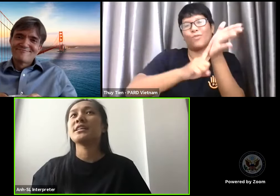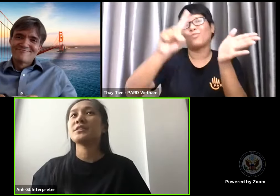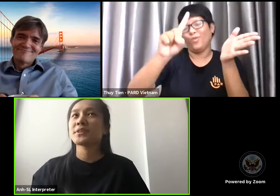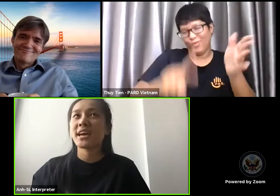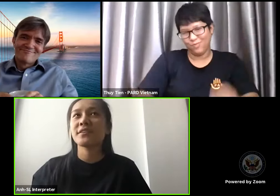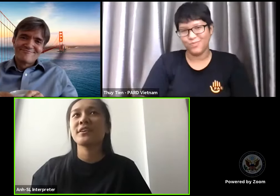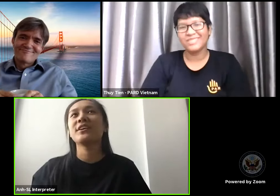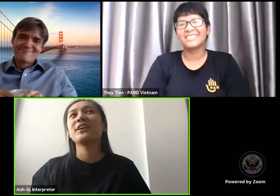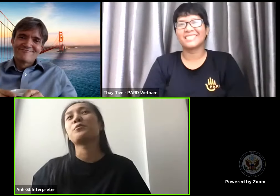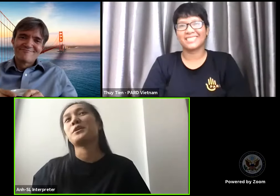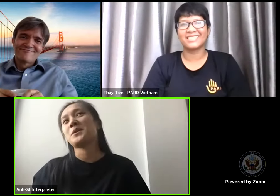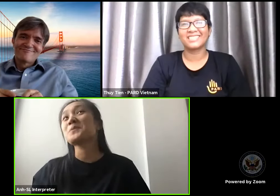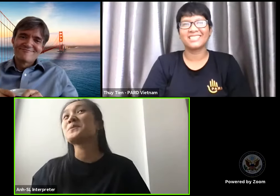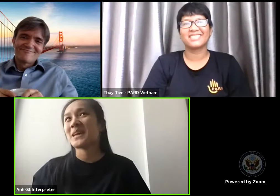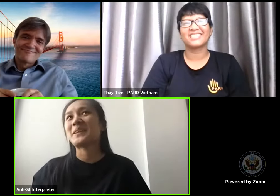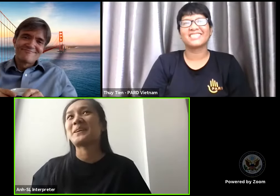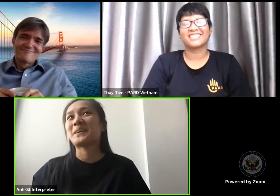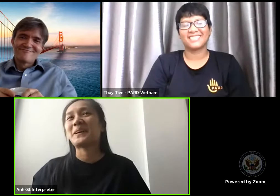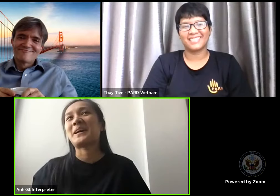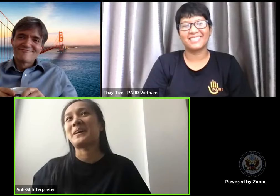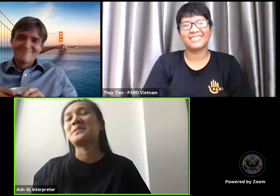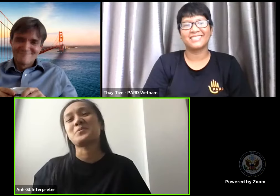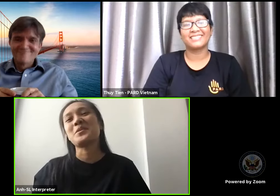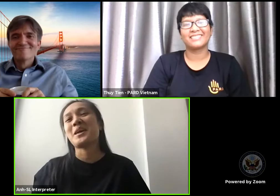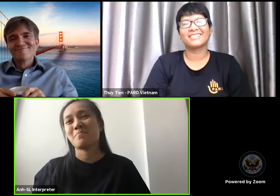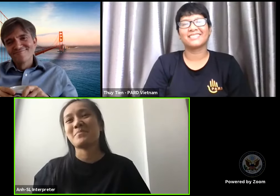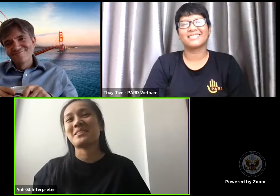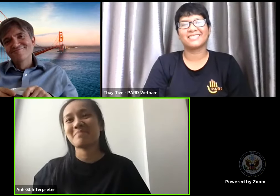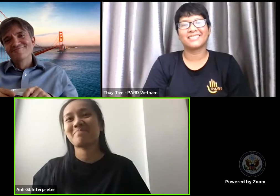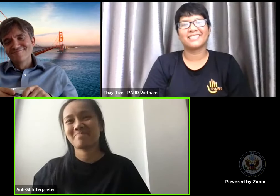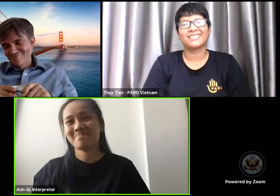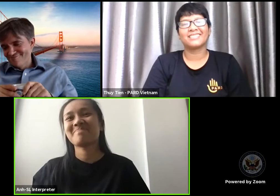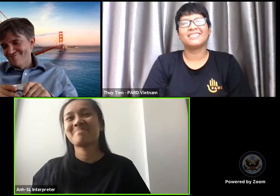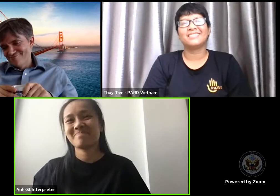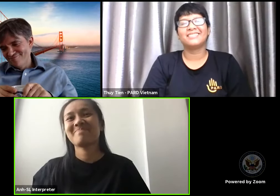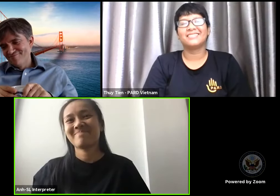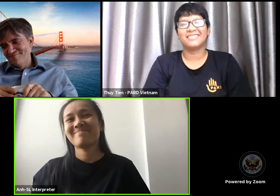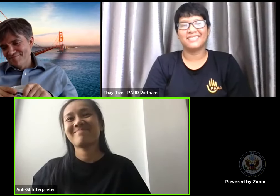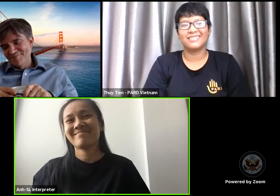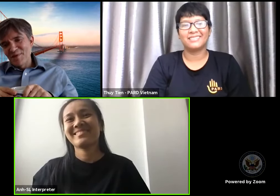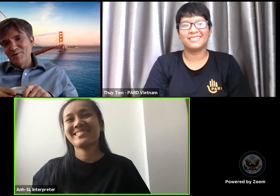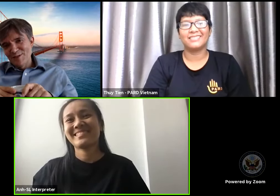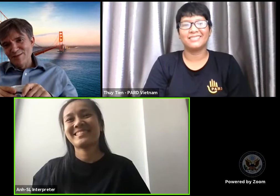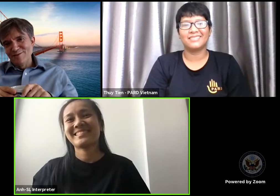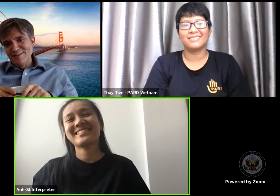eat together, we talk together, and it's really happy. [Jason] Lovely.